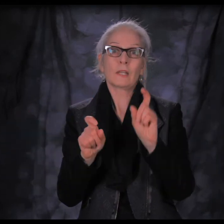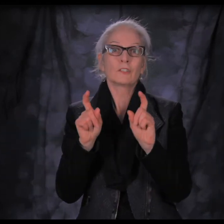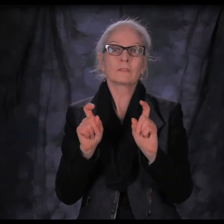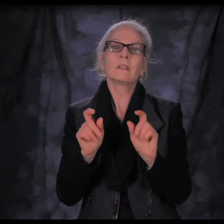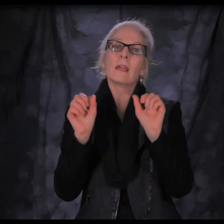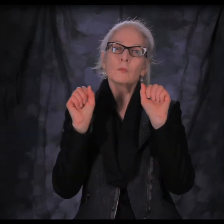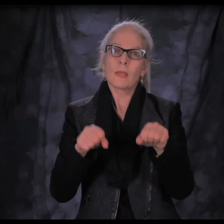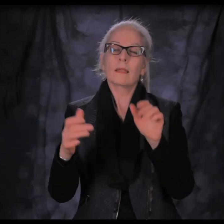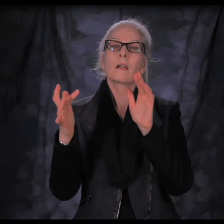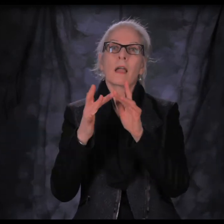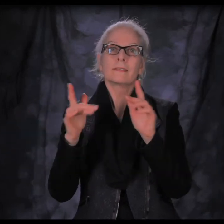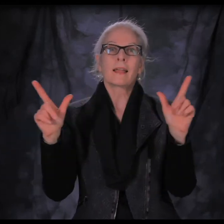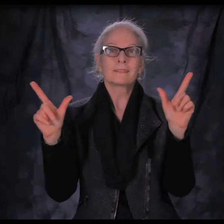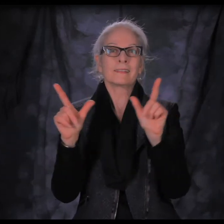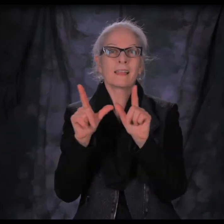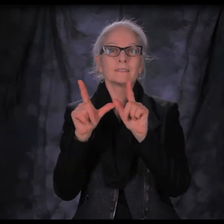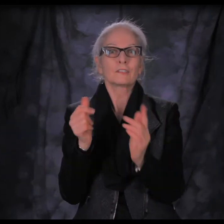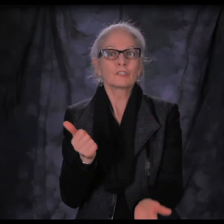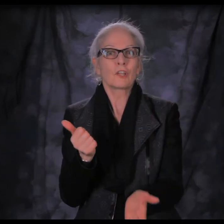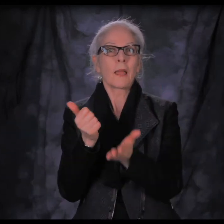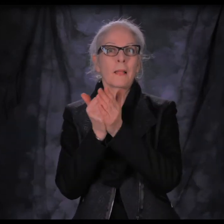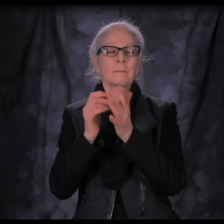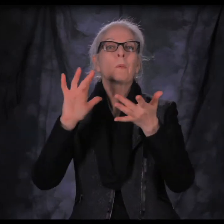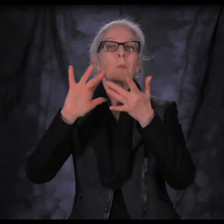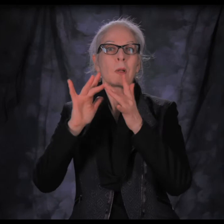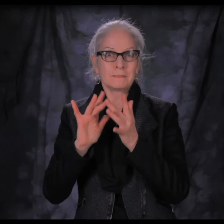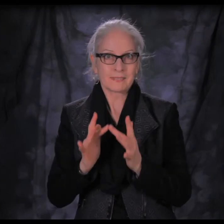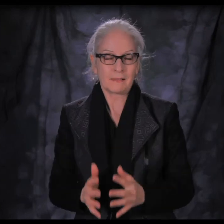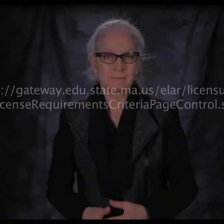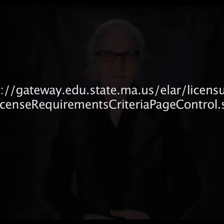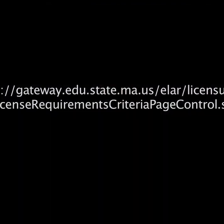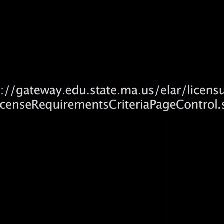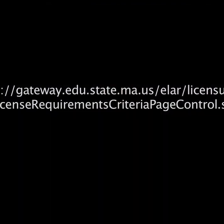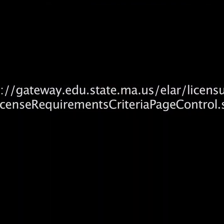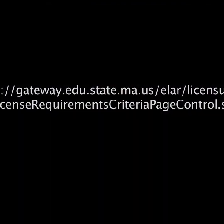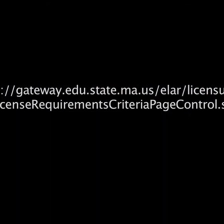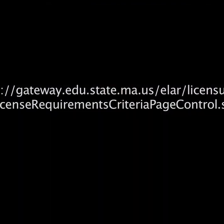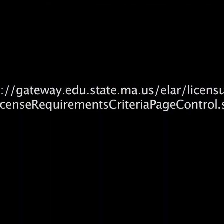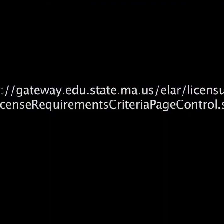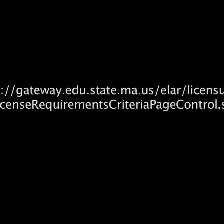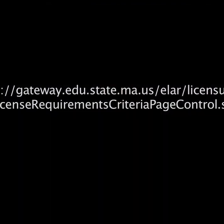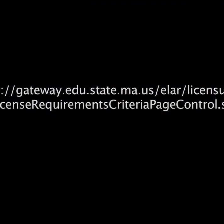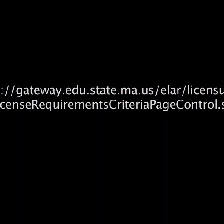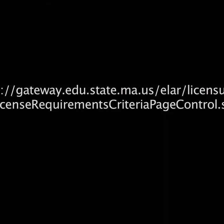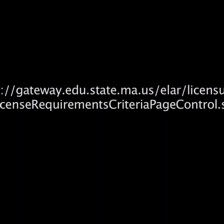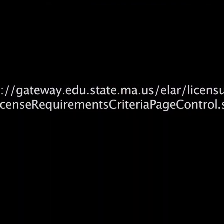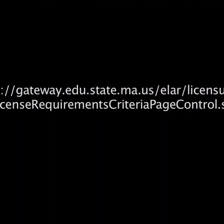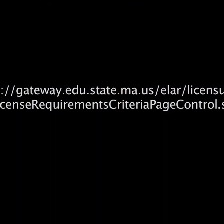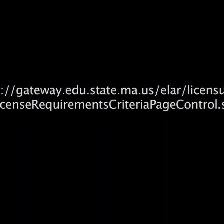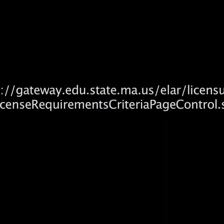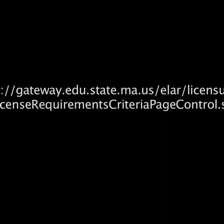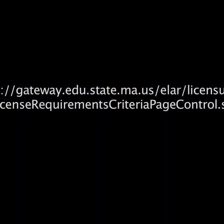take a look at the Licensure Help Website.